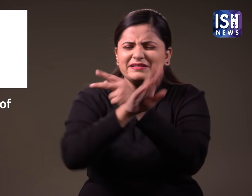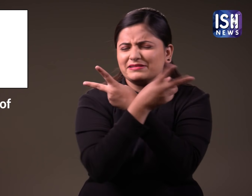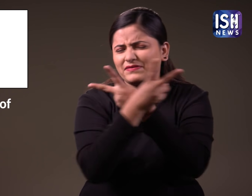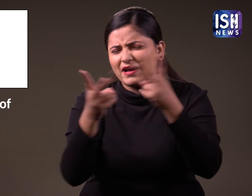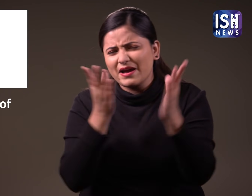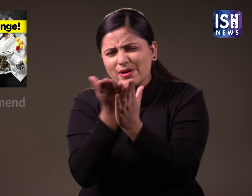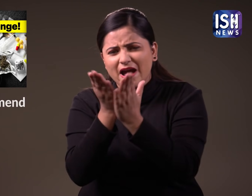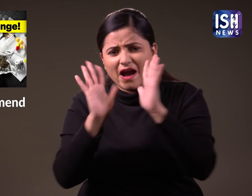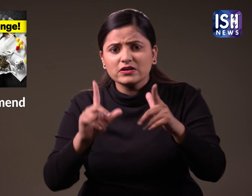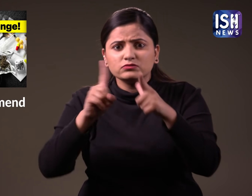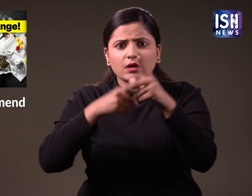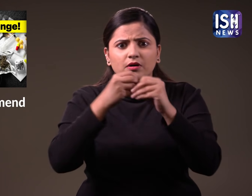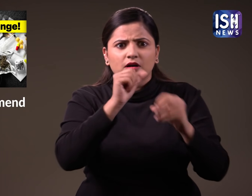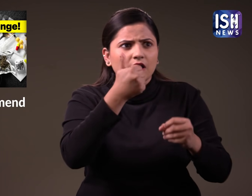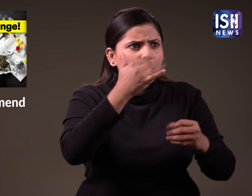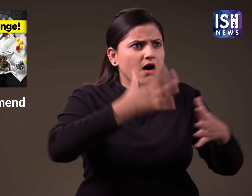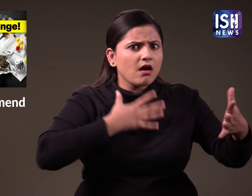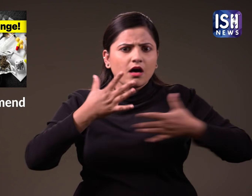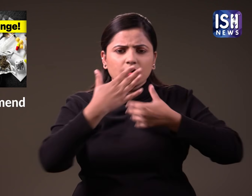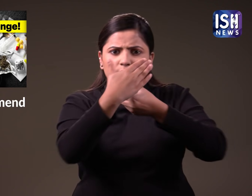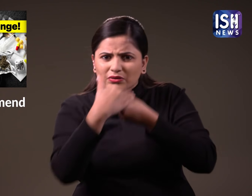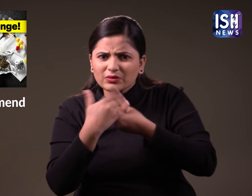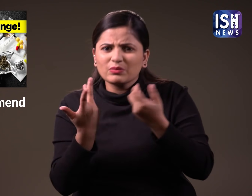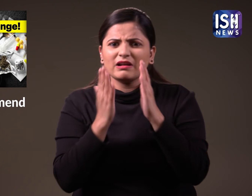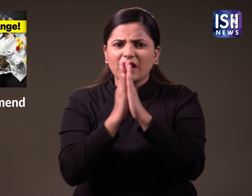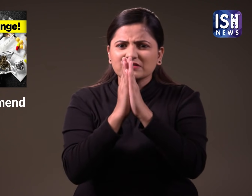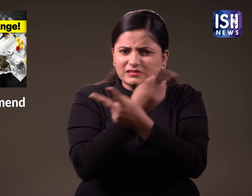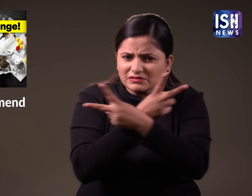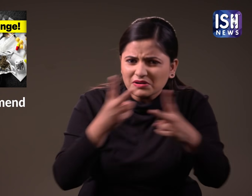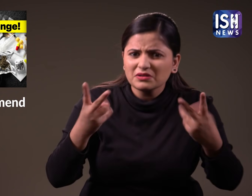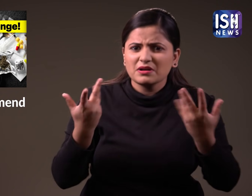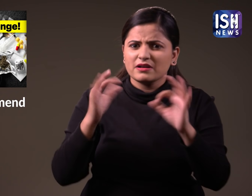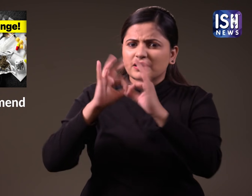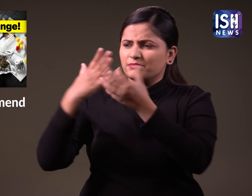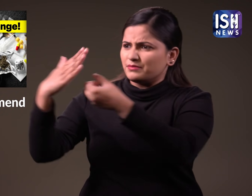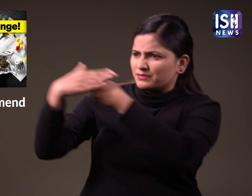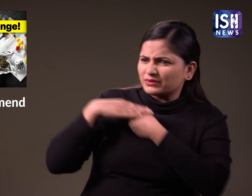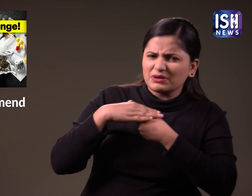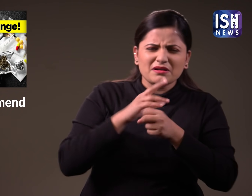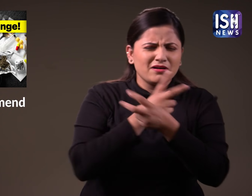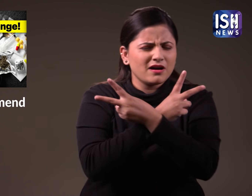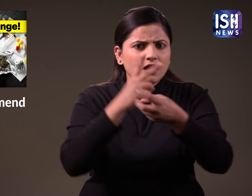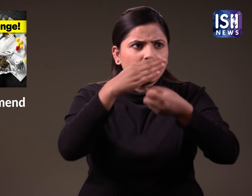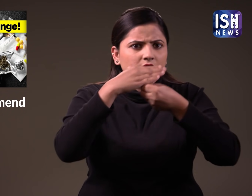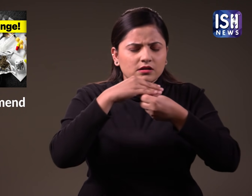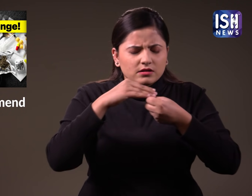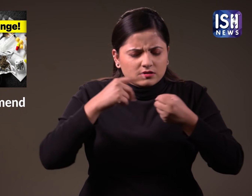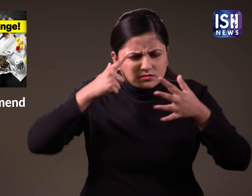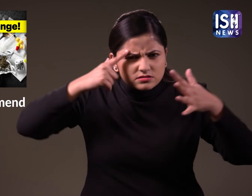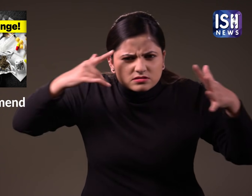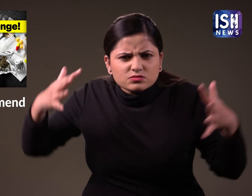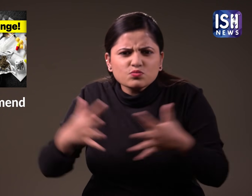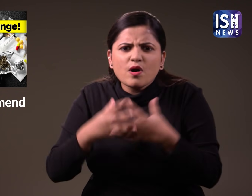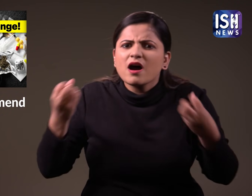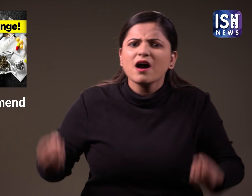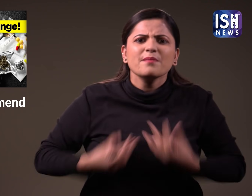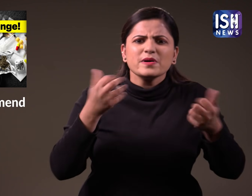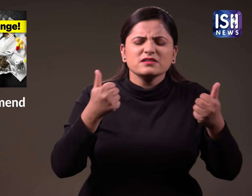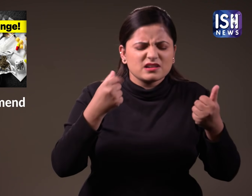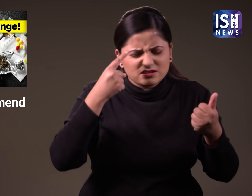Some are unemployed, face religious persecution, etc and this made them very unhappy.